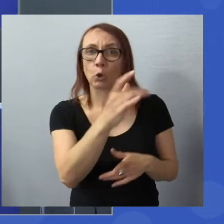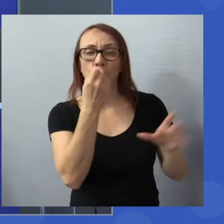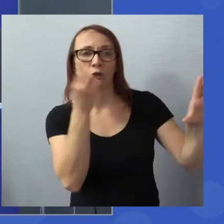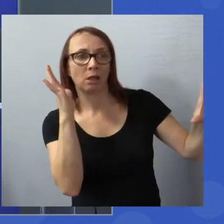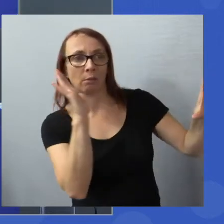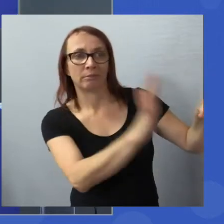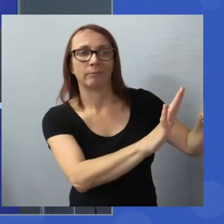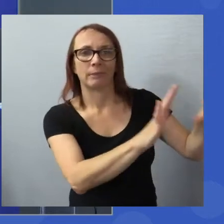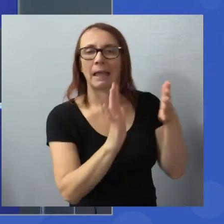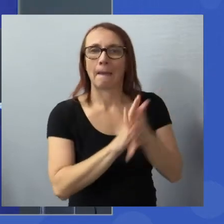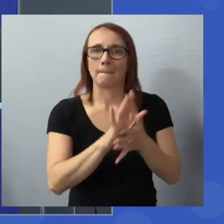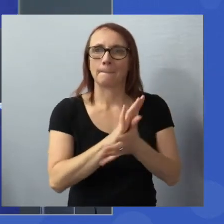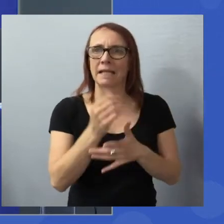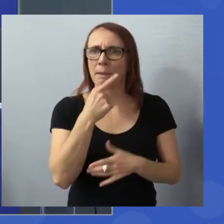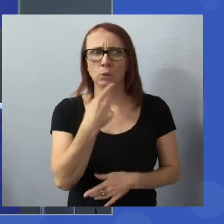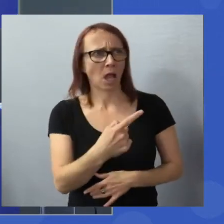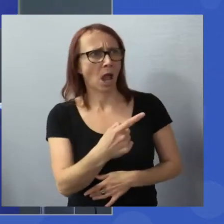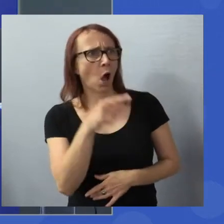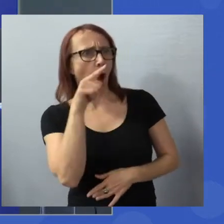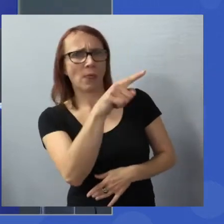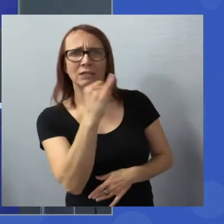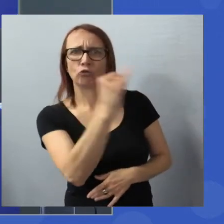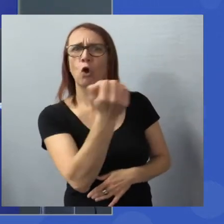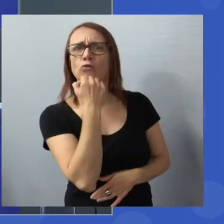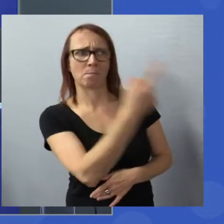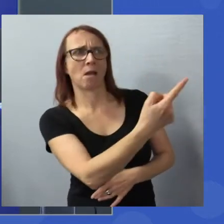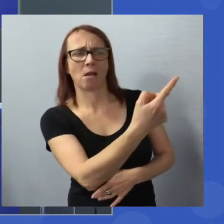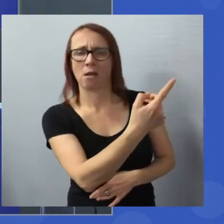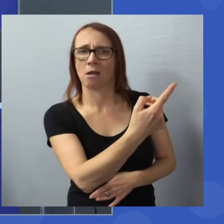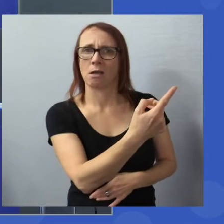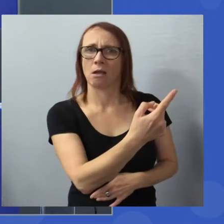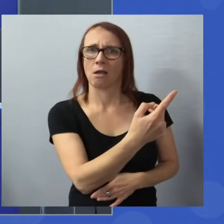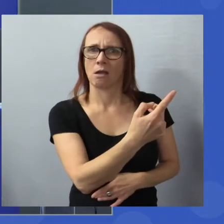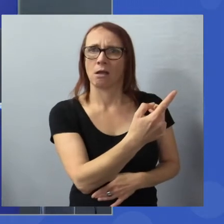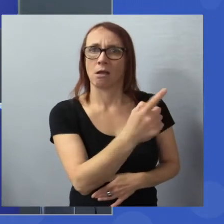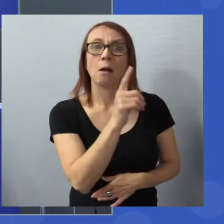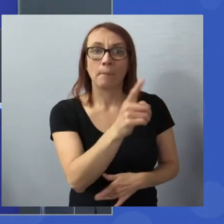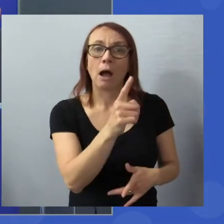lot of a lot of people saying hey no that's not the right number but that just focused attention on the fact that it's quite a big number and whether it's